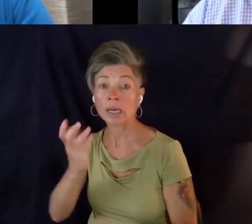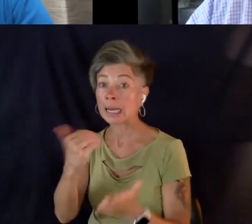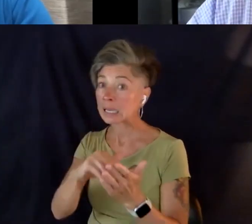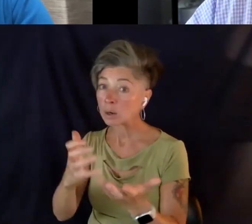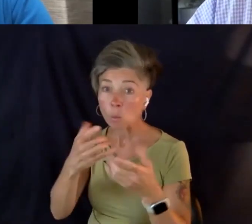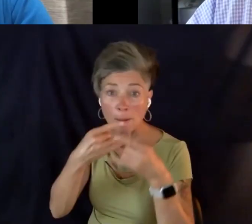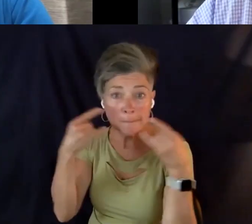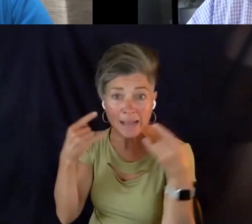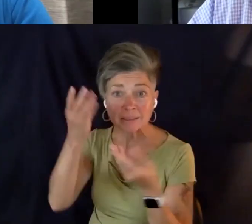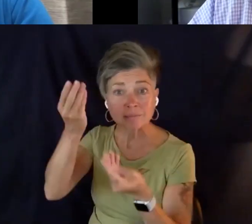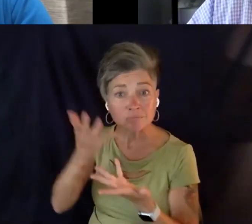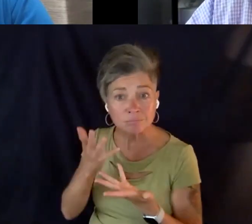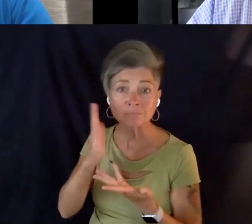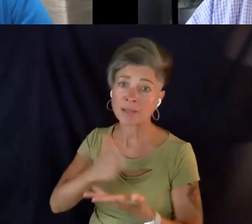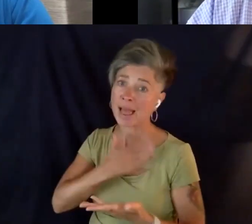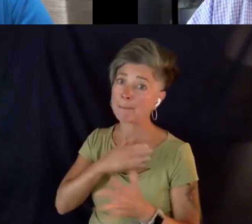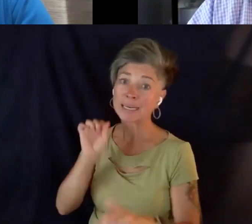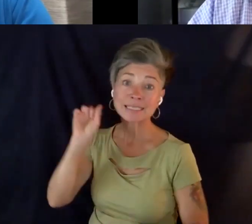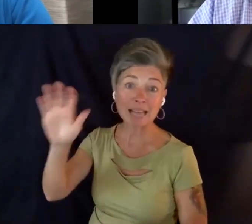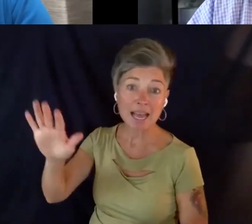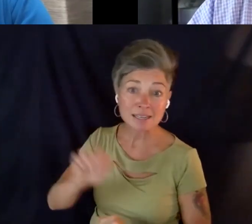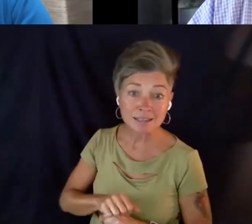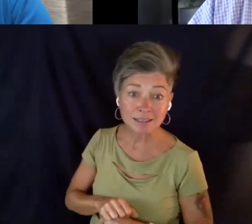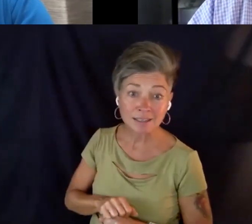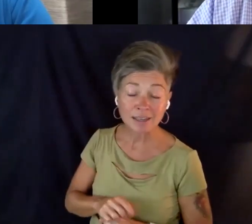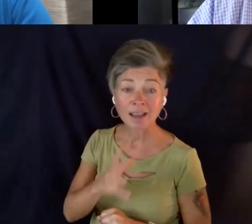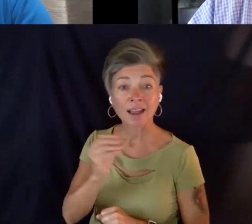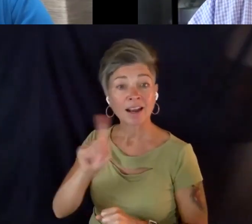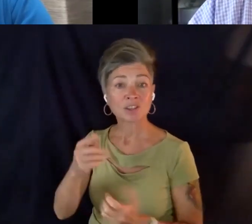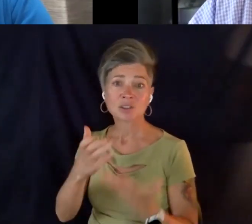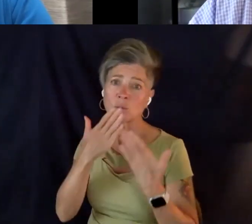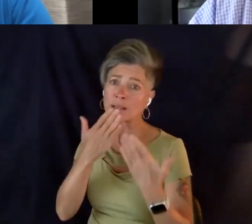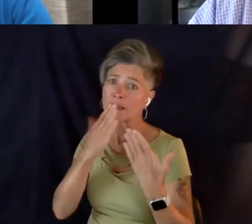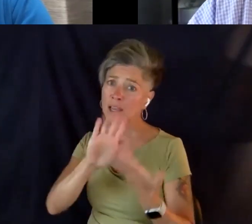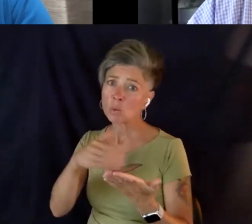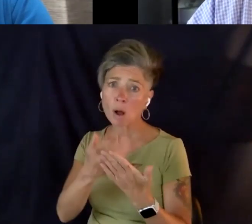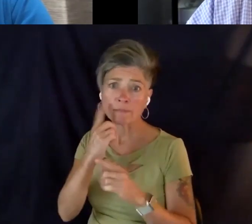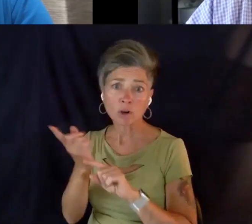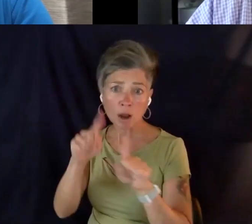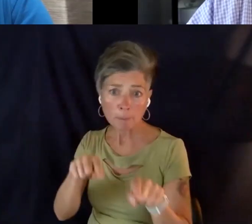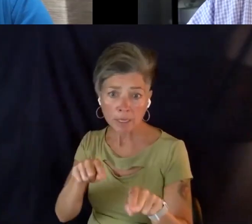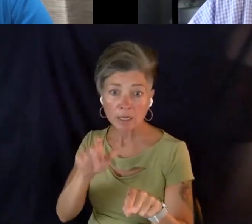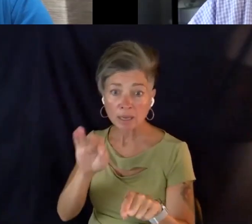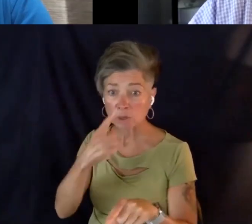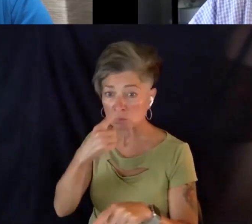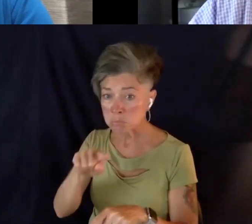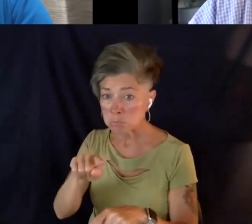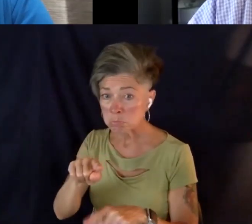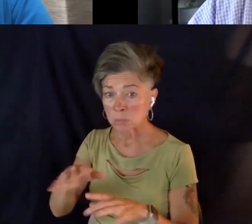and we will be happy to send you one. And I just wanted to thank everybody for being here and if you will take a moment after we close out